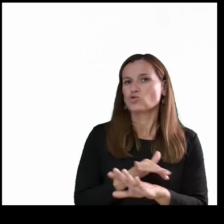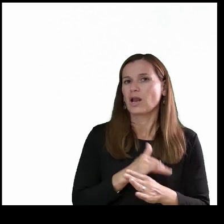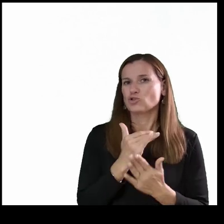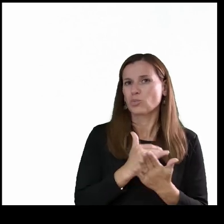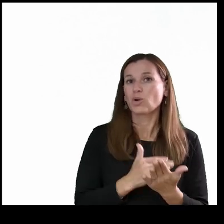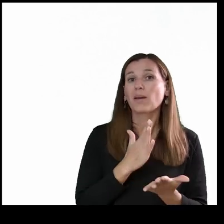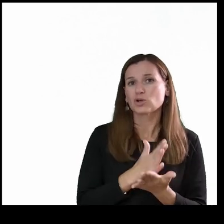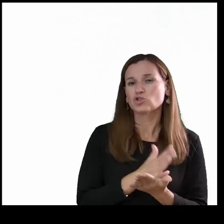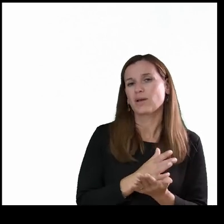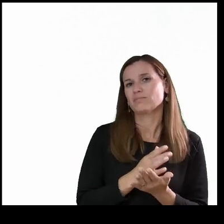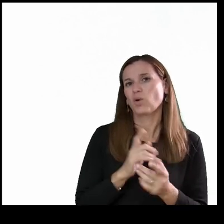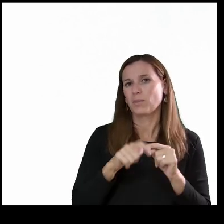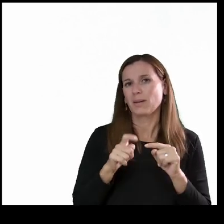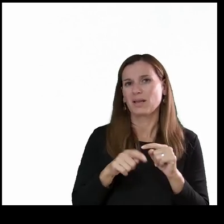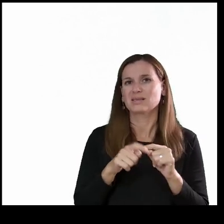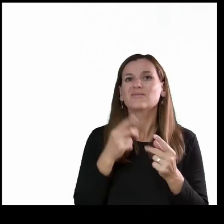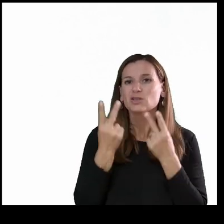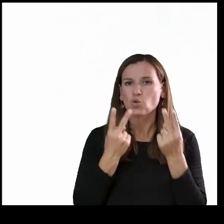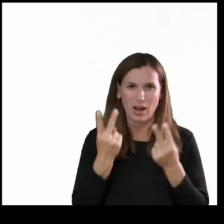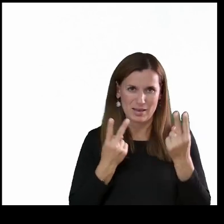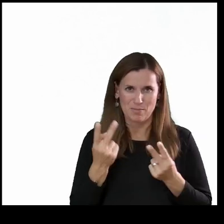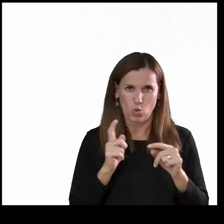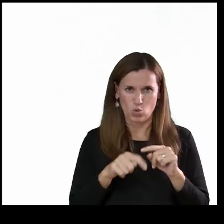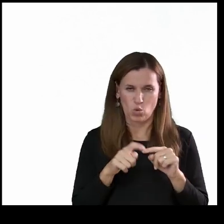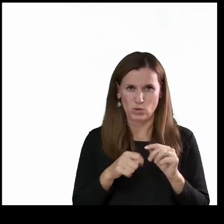tools. I think this experience should